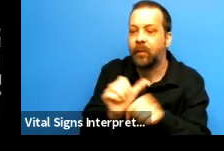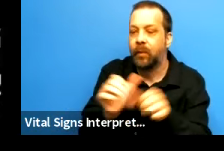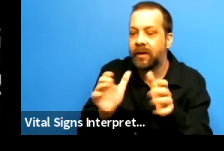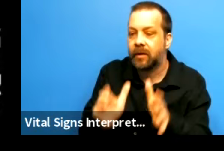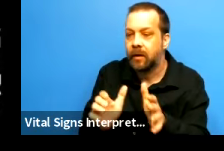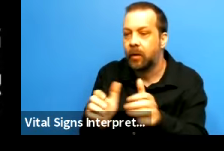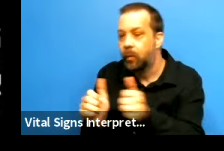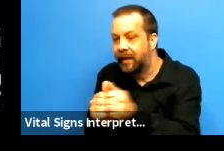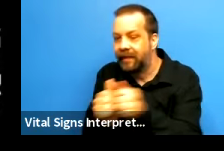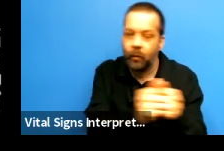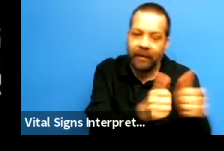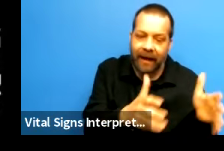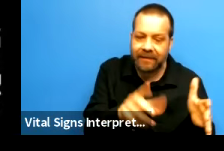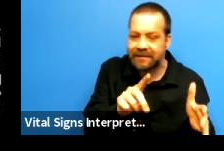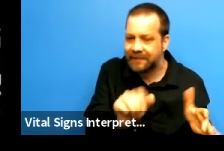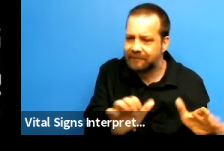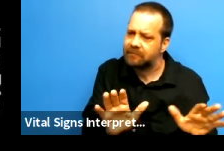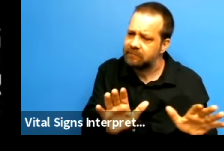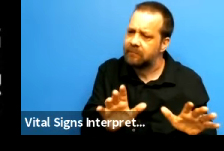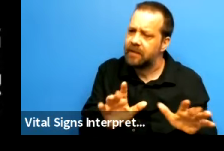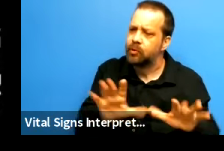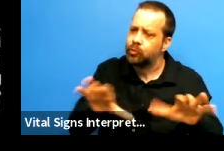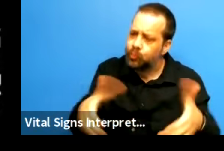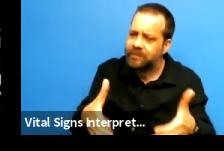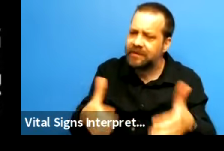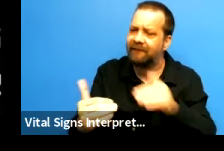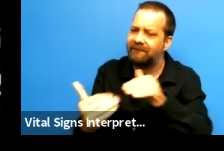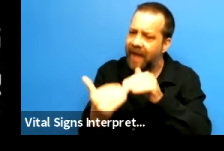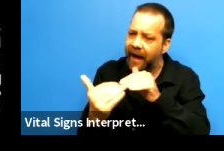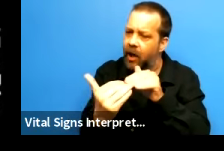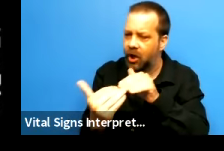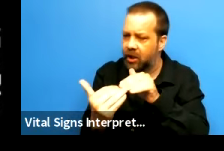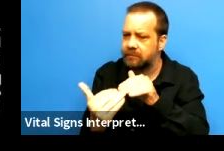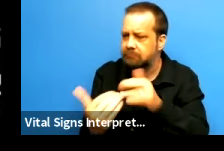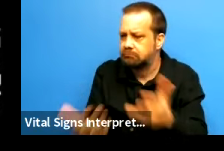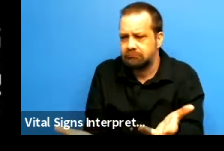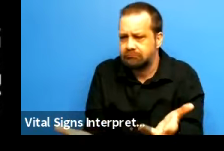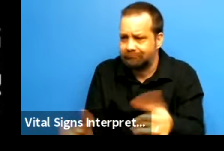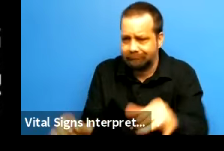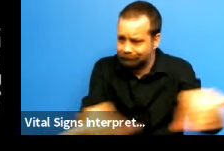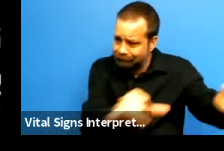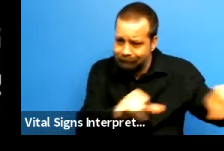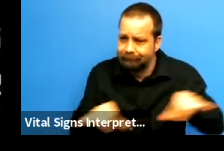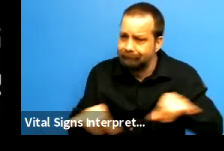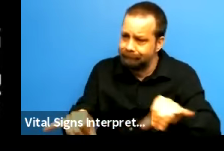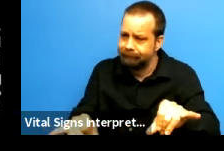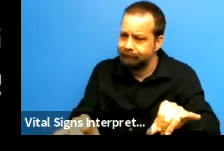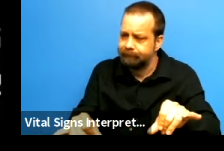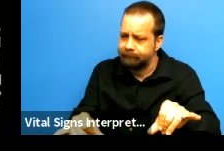but how can we treat everyone fairly. Also taking a look at considerations